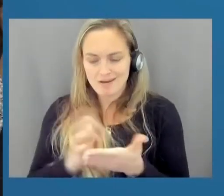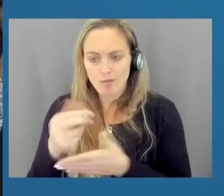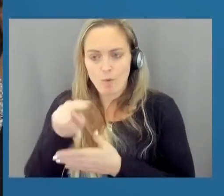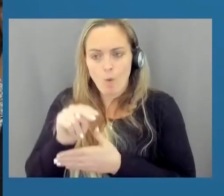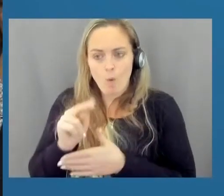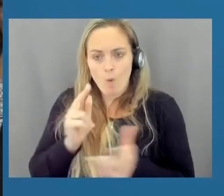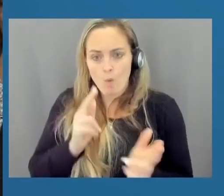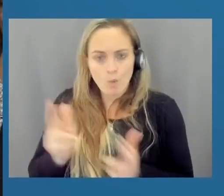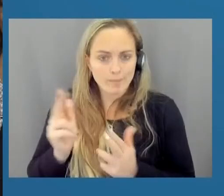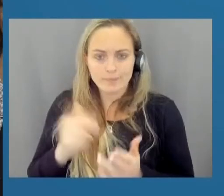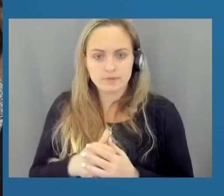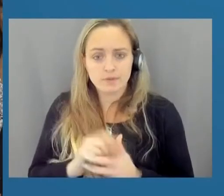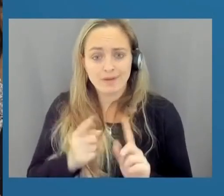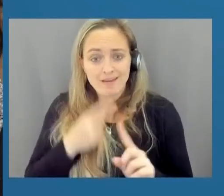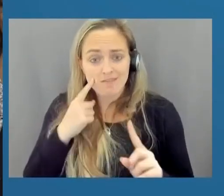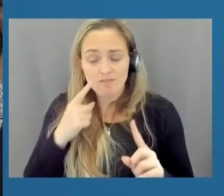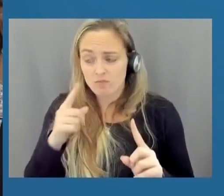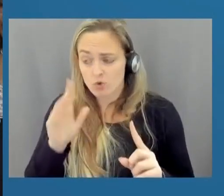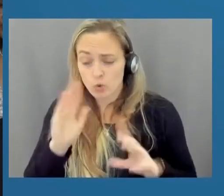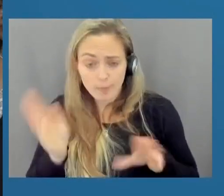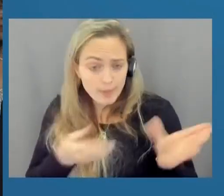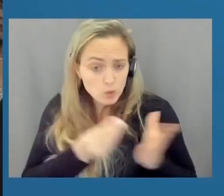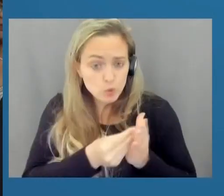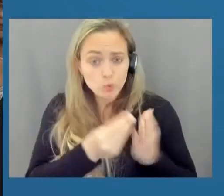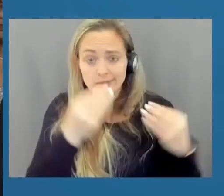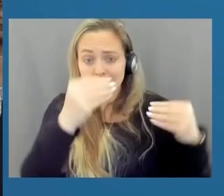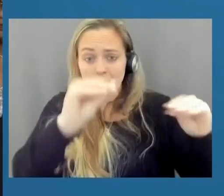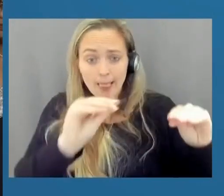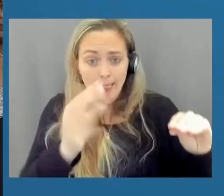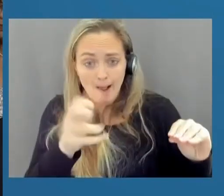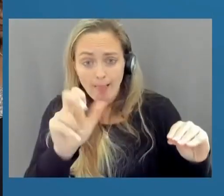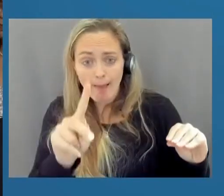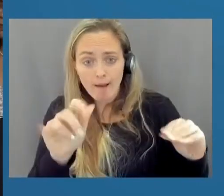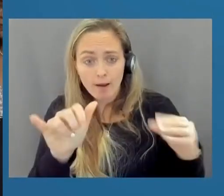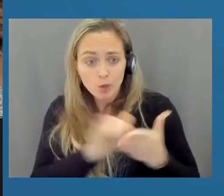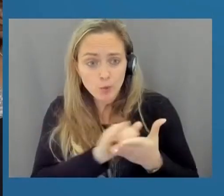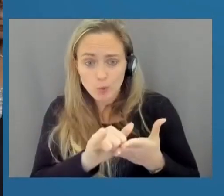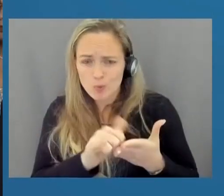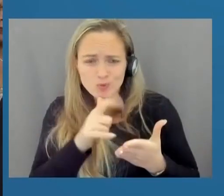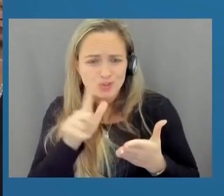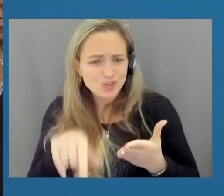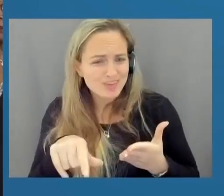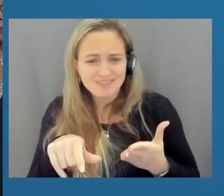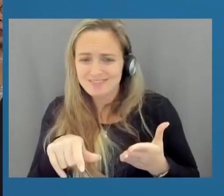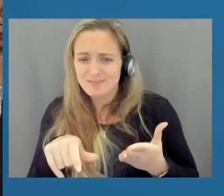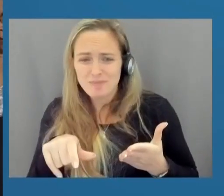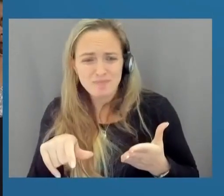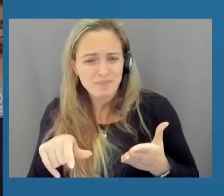If you're going to sell a Glock in New York, you shouldn't be selling a Glock that can be converted into a killing machine,